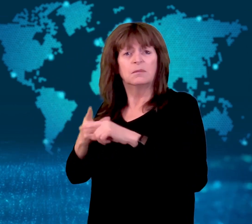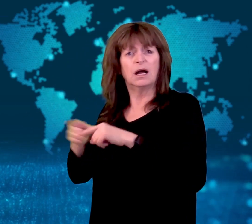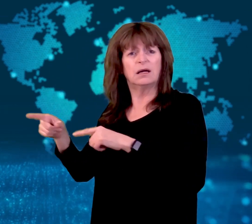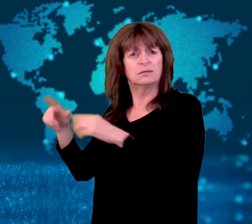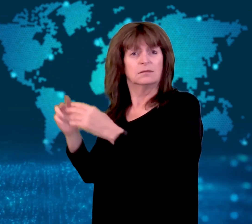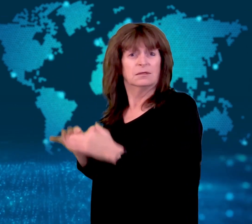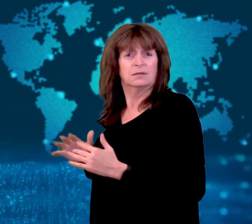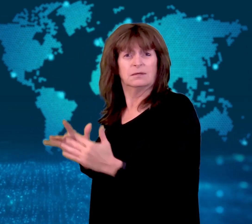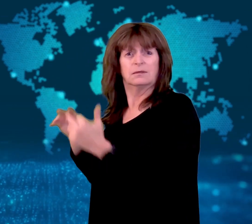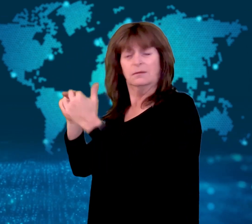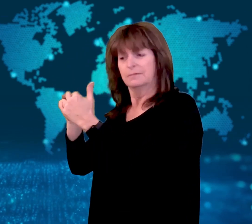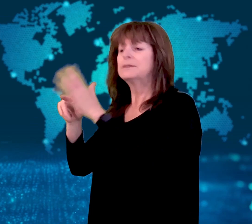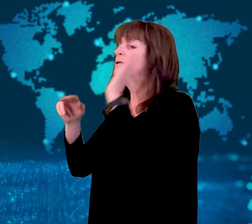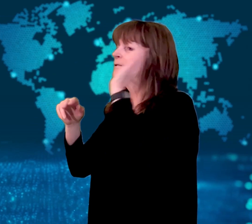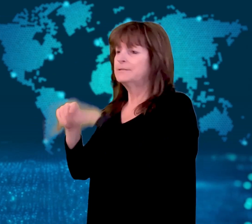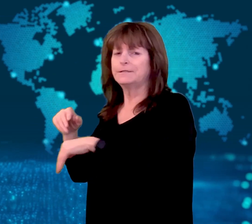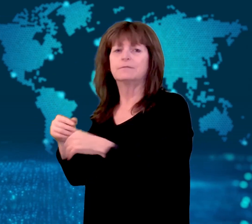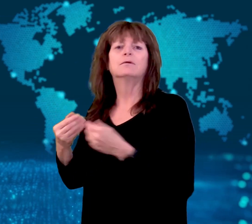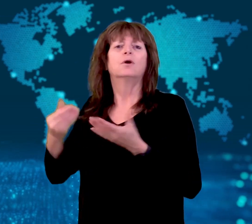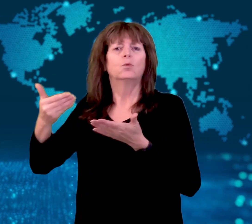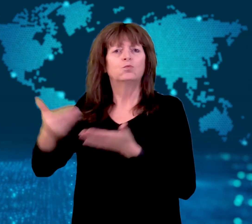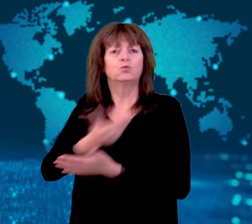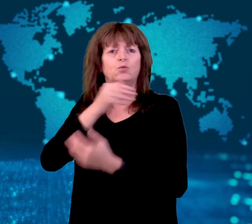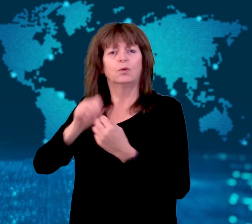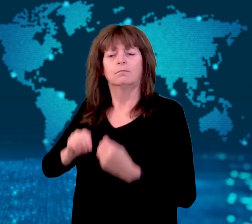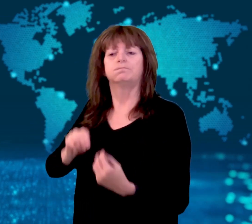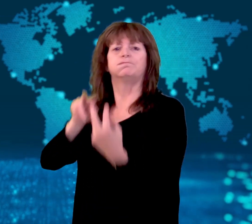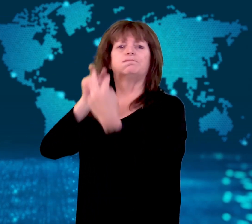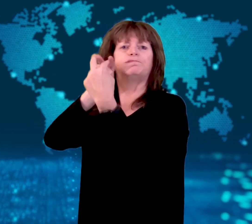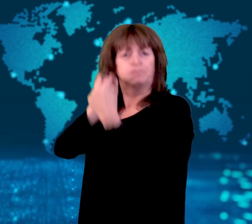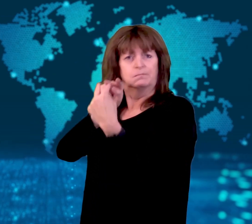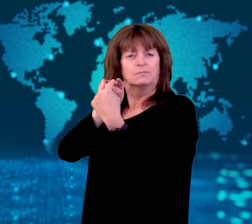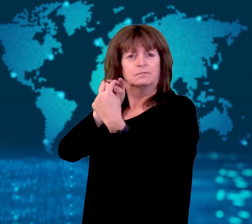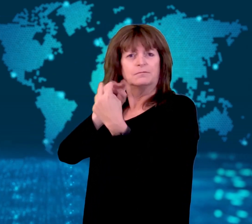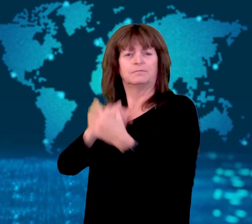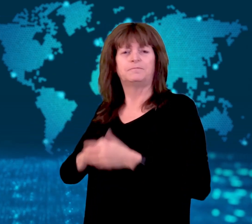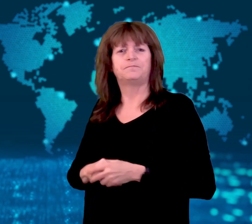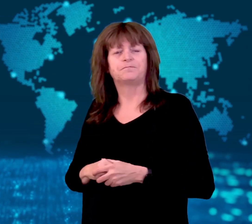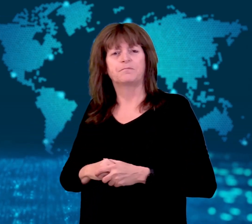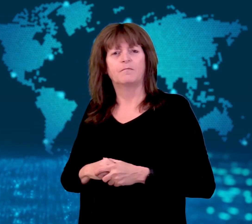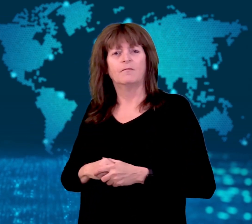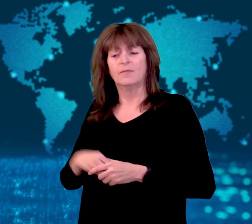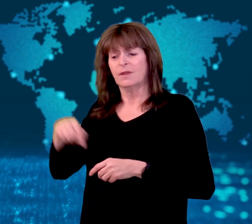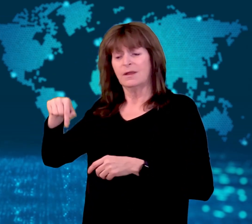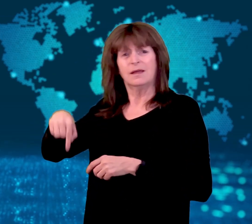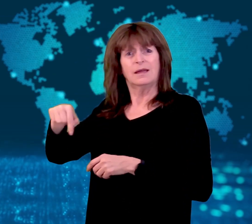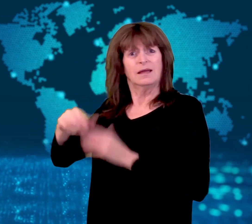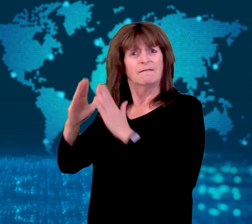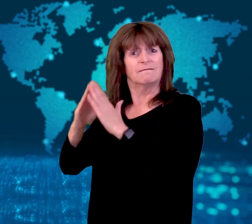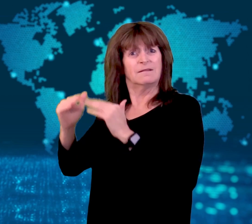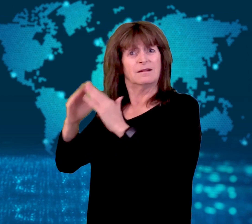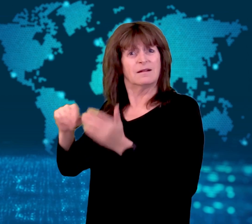and a concrete bridge was built nearby.